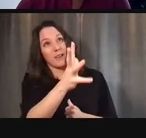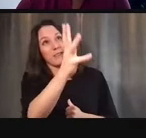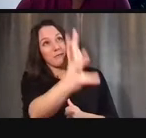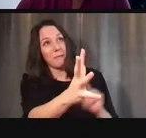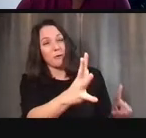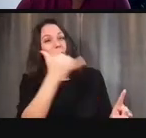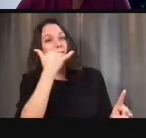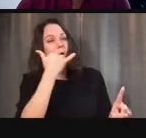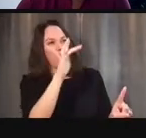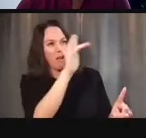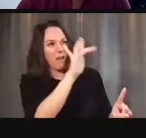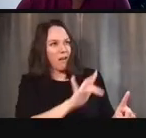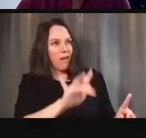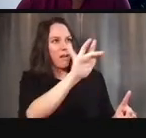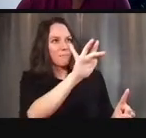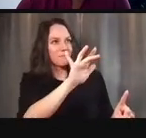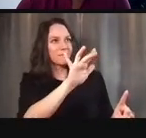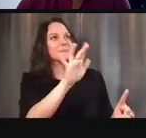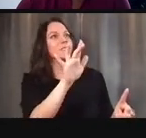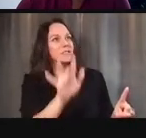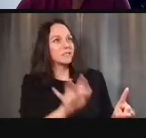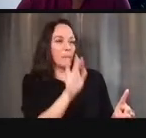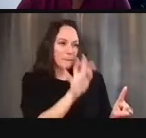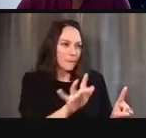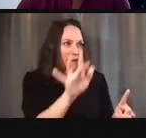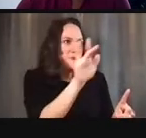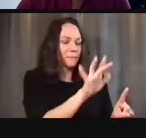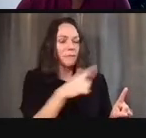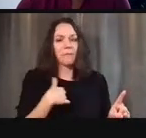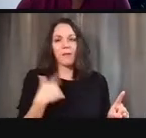And that's why I've always been drawn to phone lines,